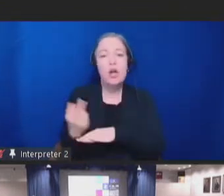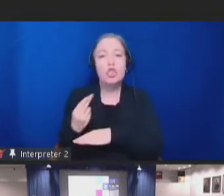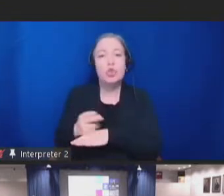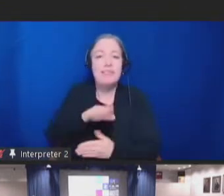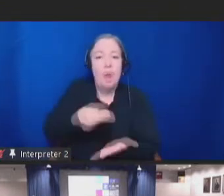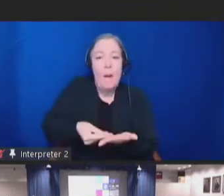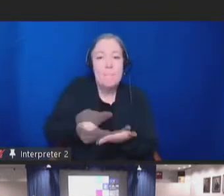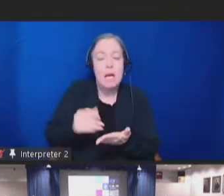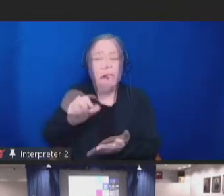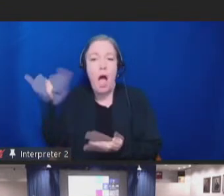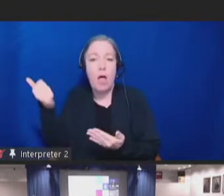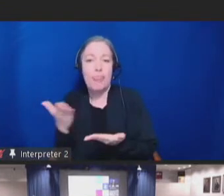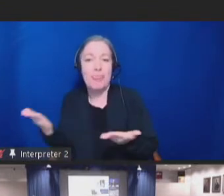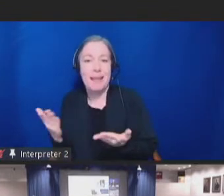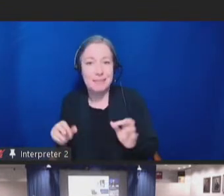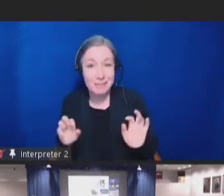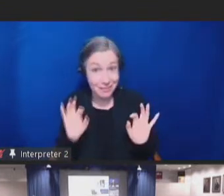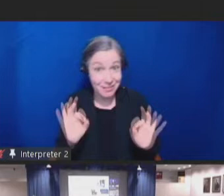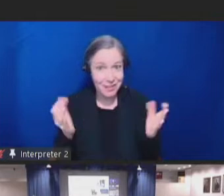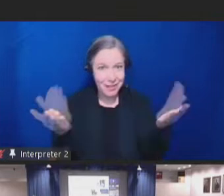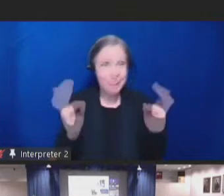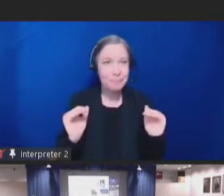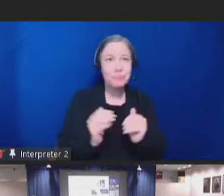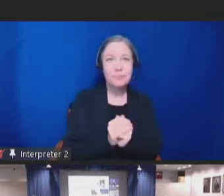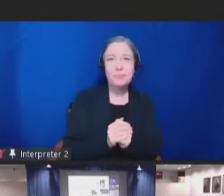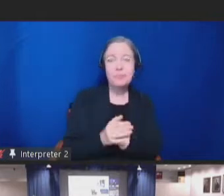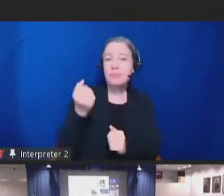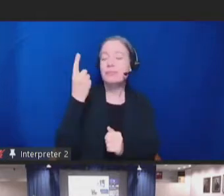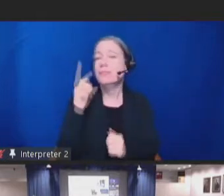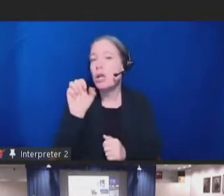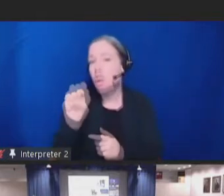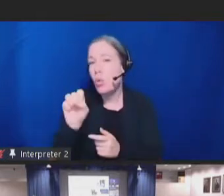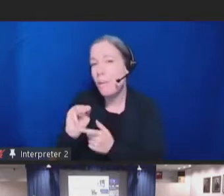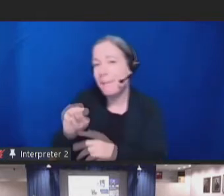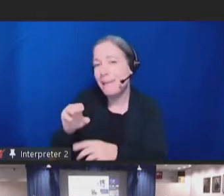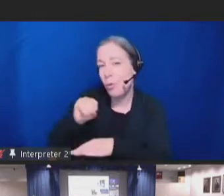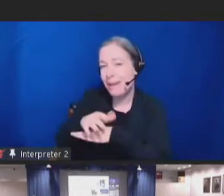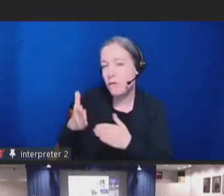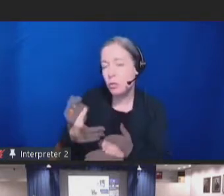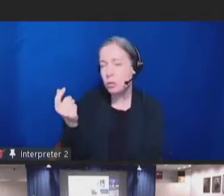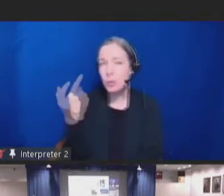Next slide, please. So, influencers. I feel like everyone hears this term and has